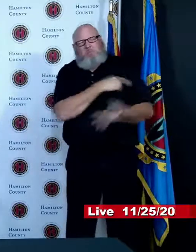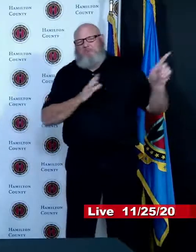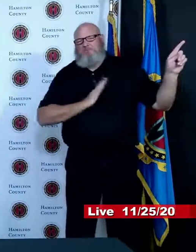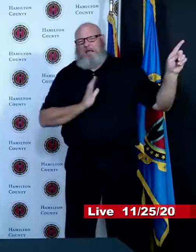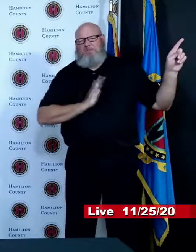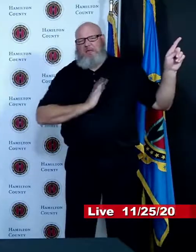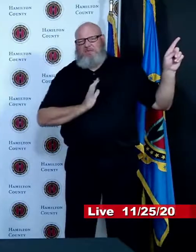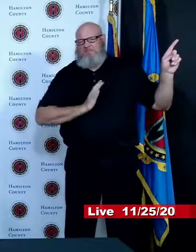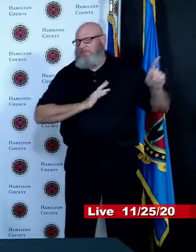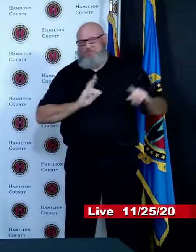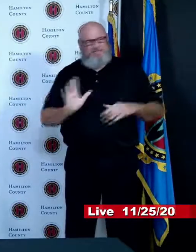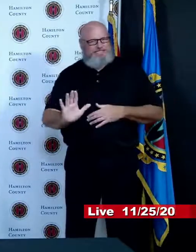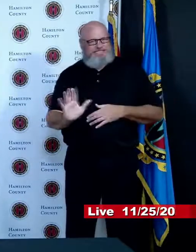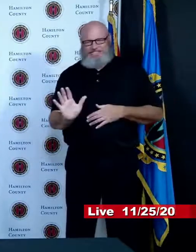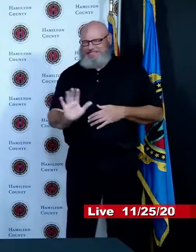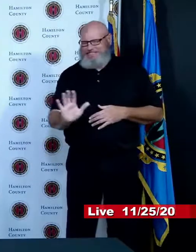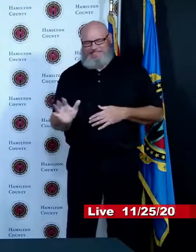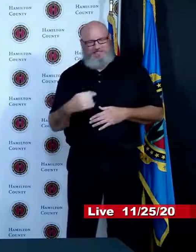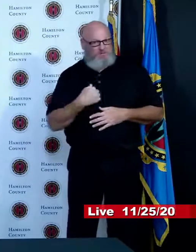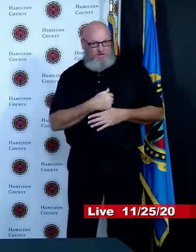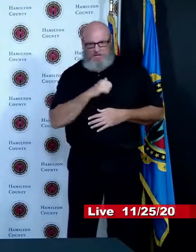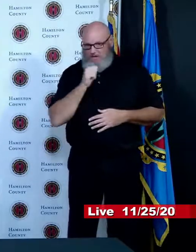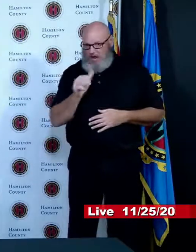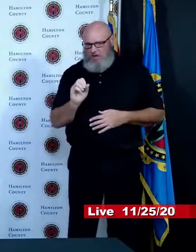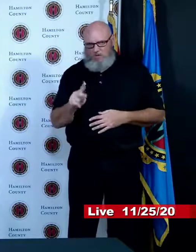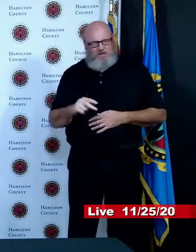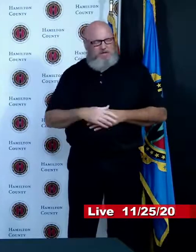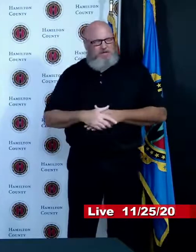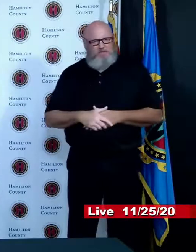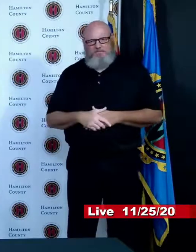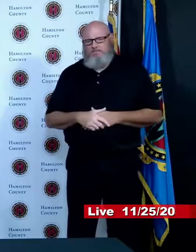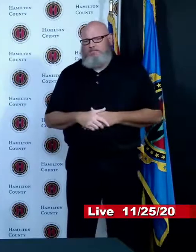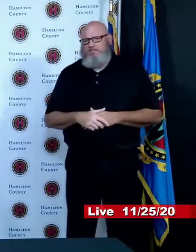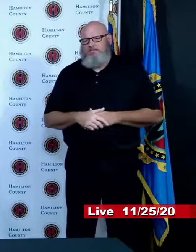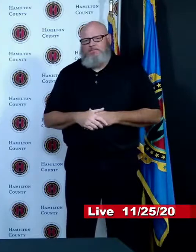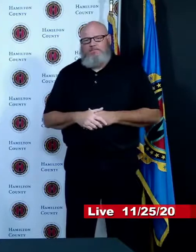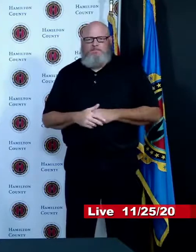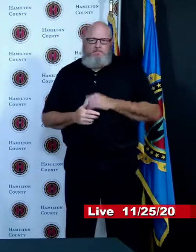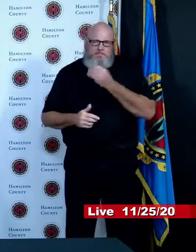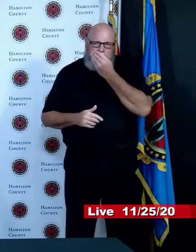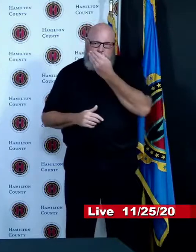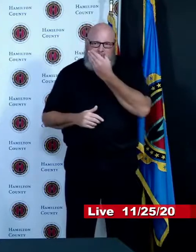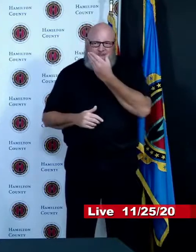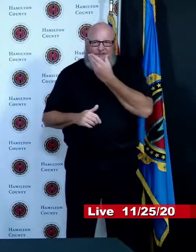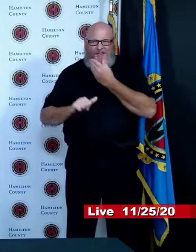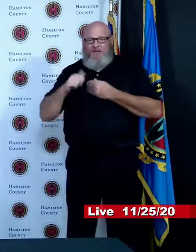our next question comes from Larry from WCPO he has questions for Dr Rich and Commissioner Kesterman